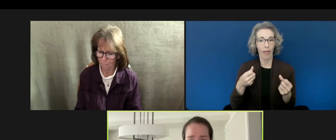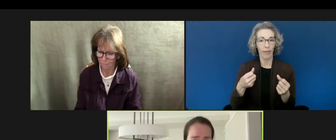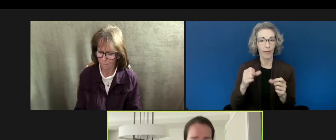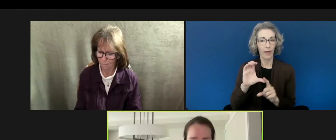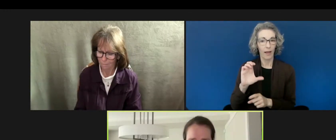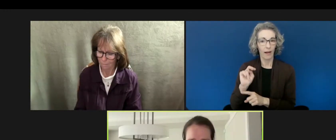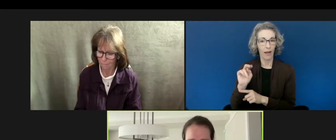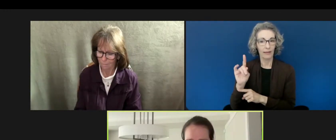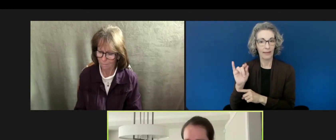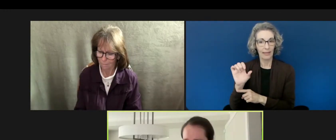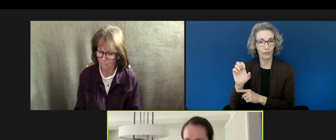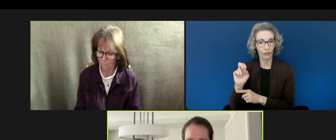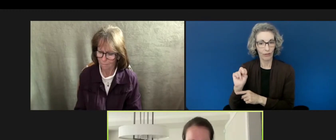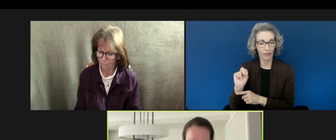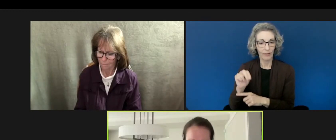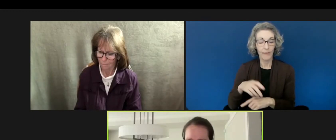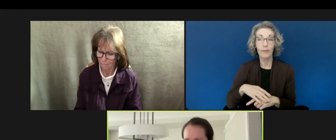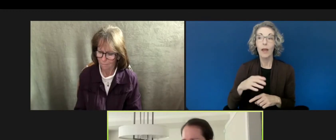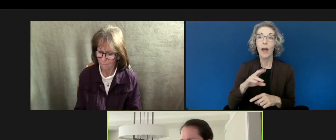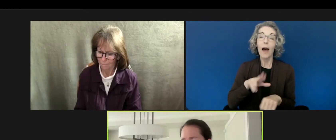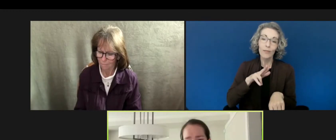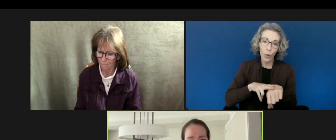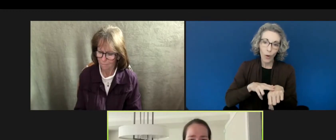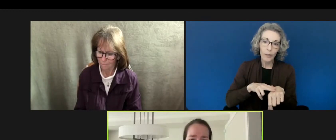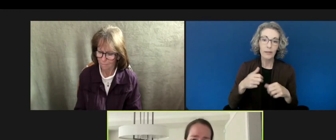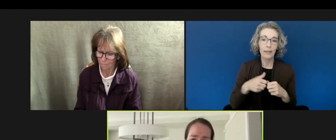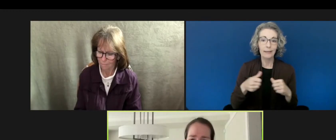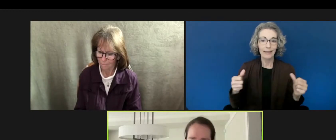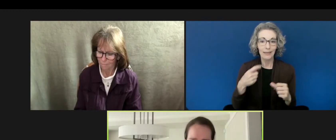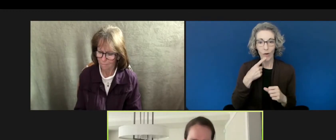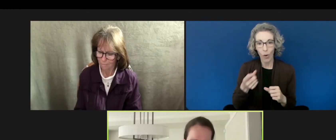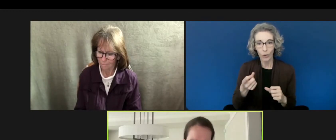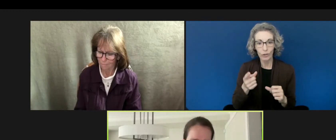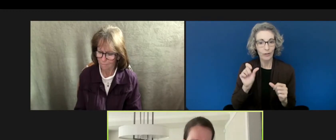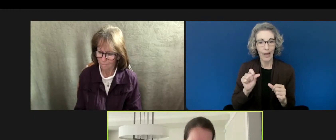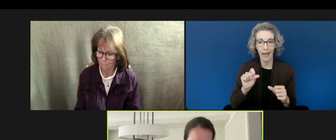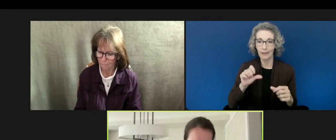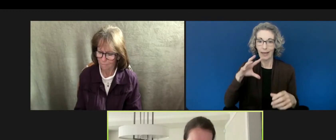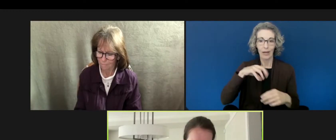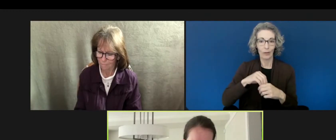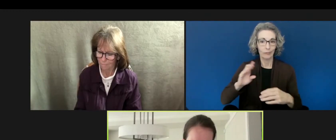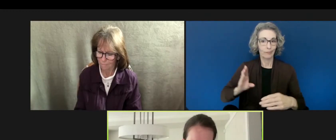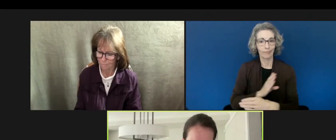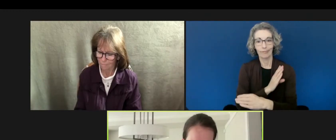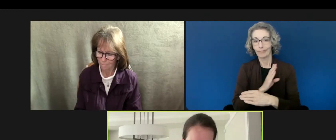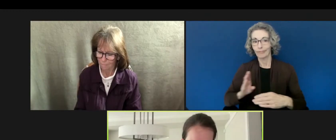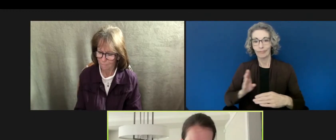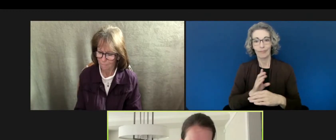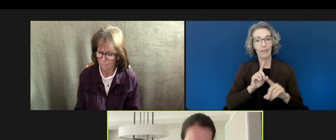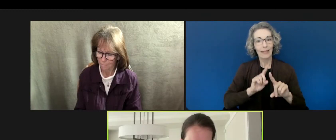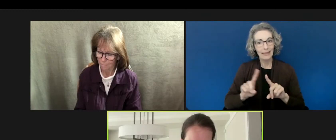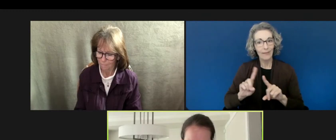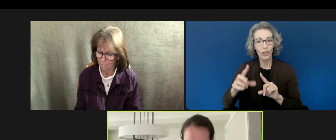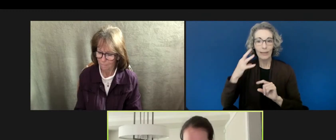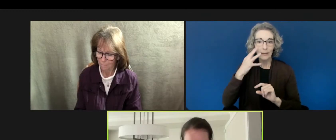Disclosure, of course, goes across a range of experiences and identities.